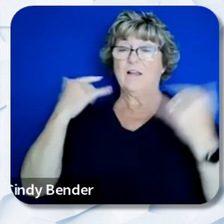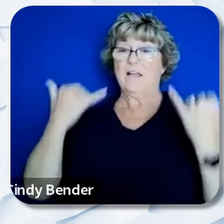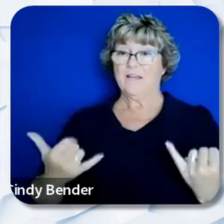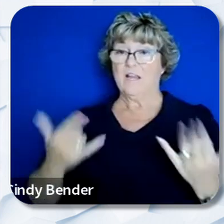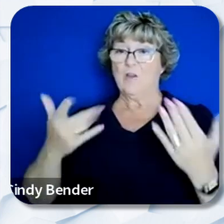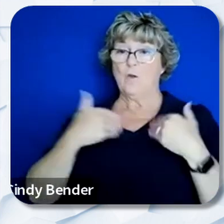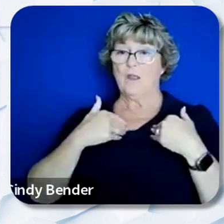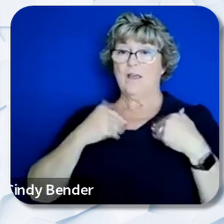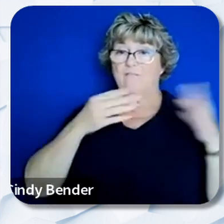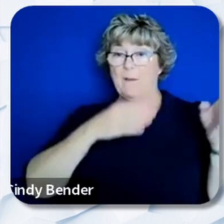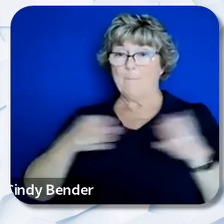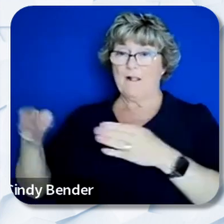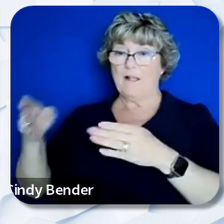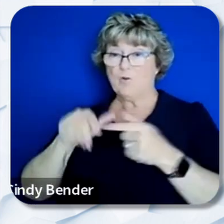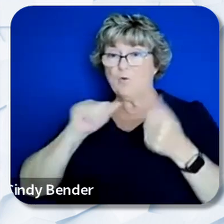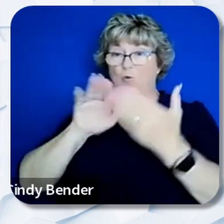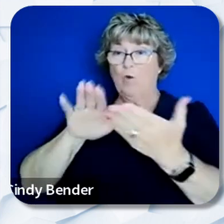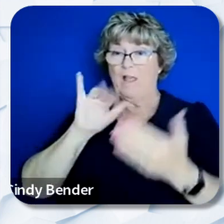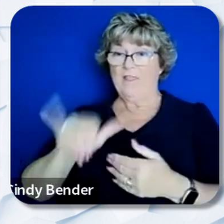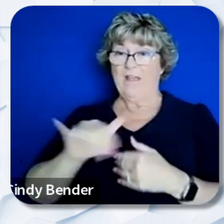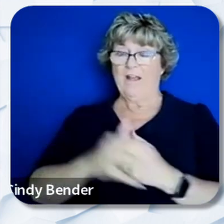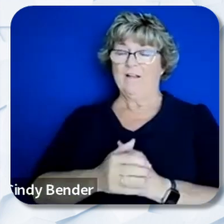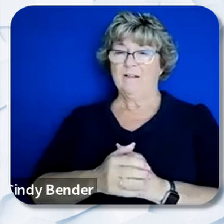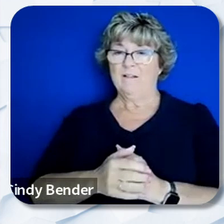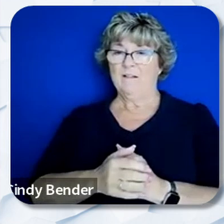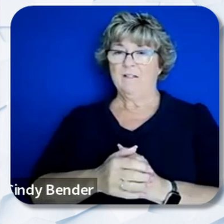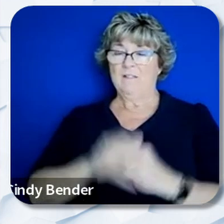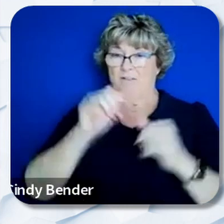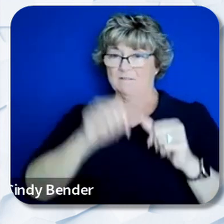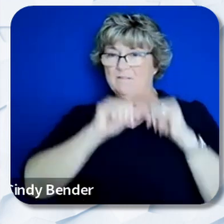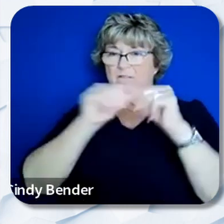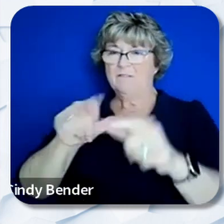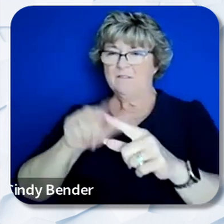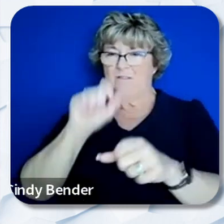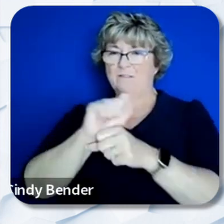have a plan to address that. You're gonna continue to work on that. And so you are basically